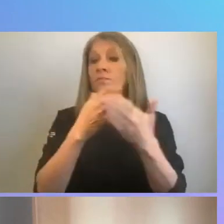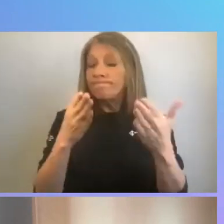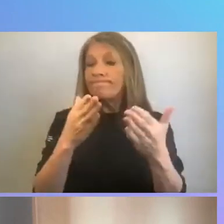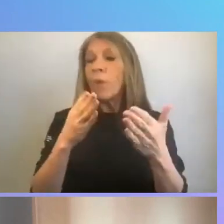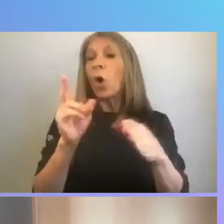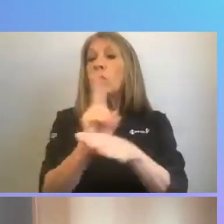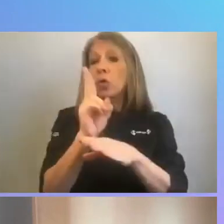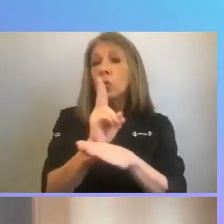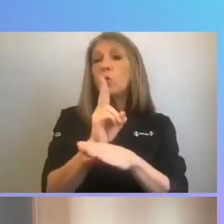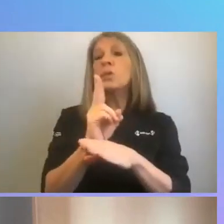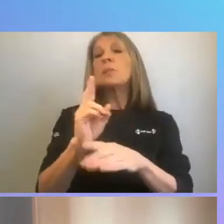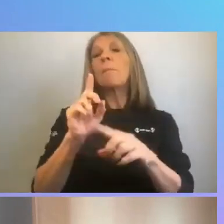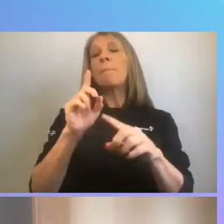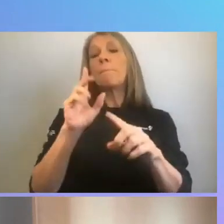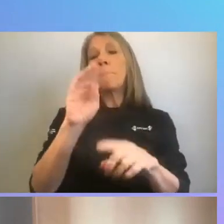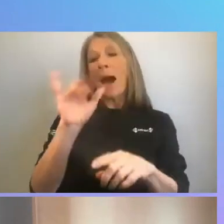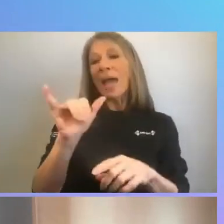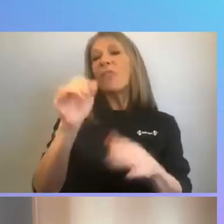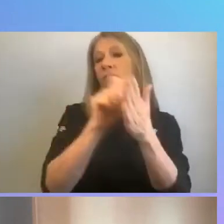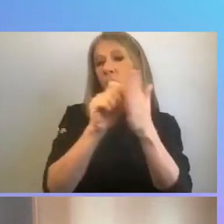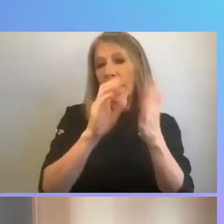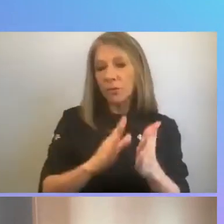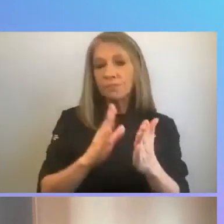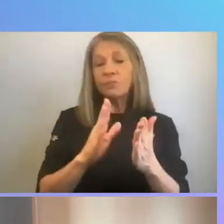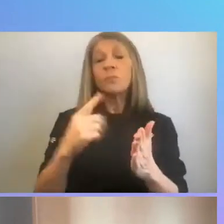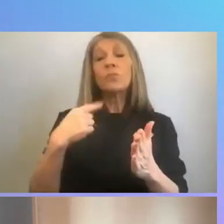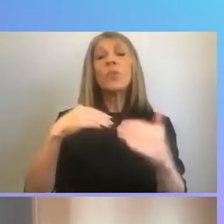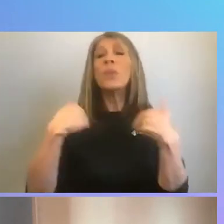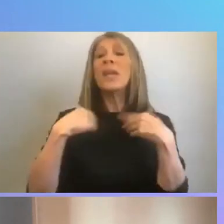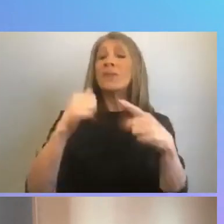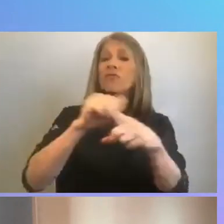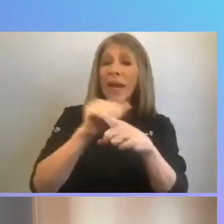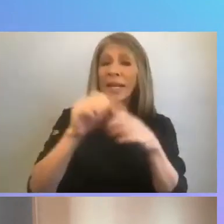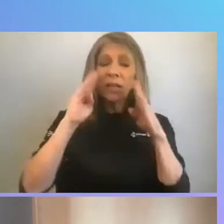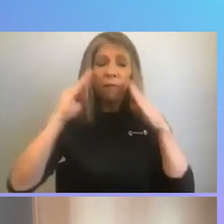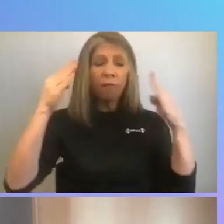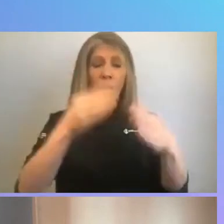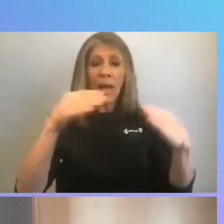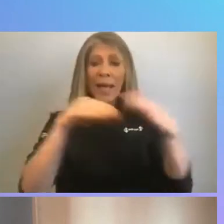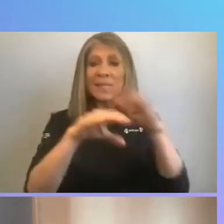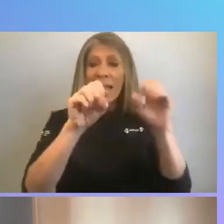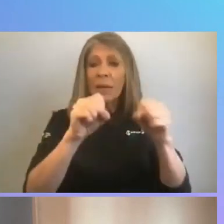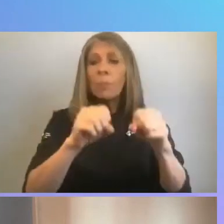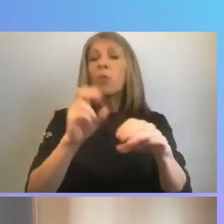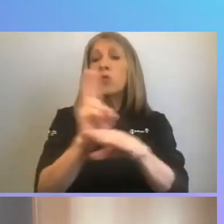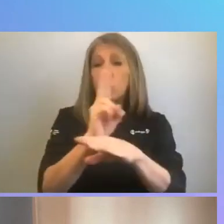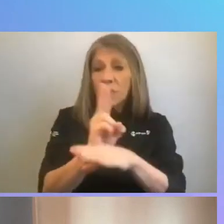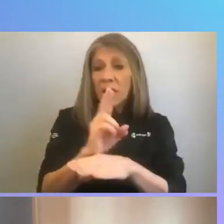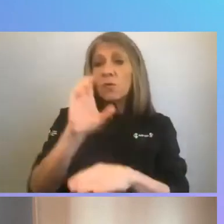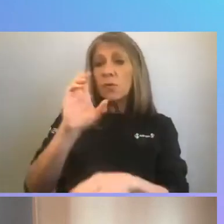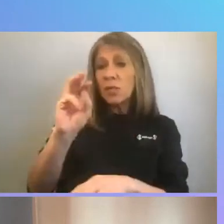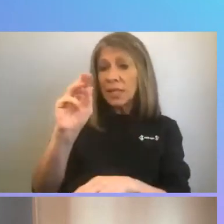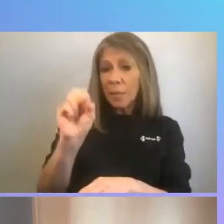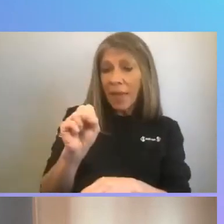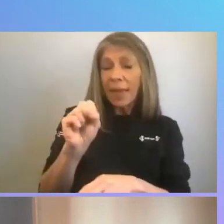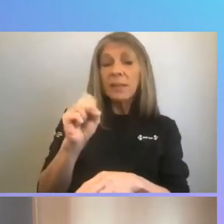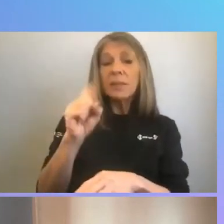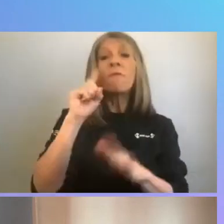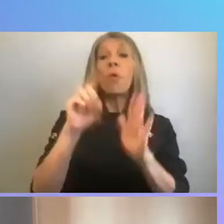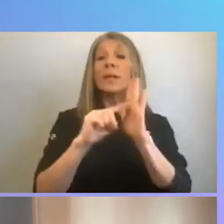our content authors. So we have ongoing trainings focused on accessible CMS usage for example, we emphasize the